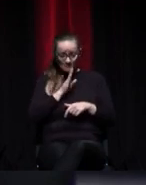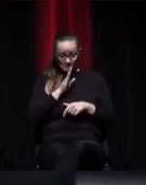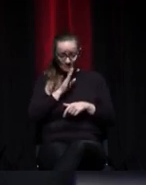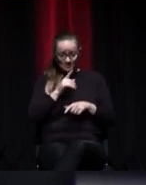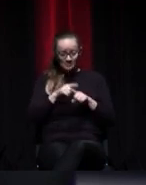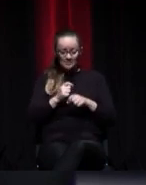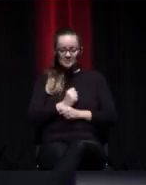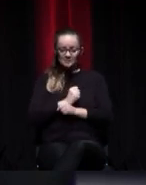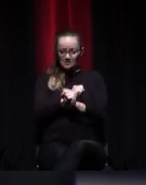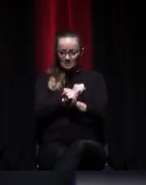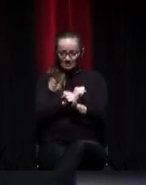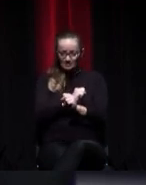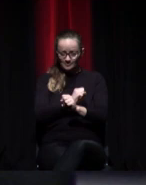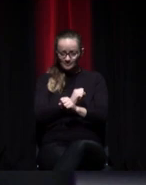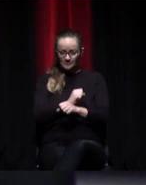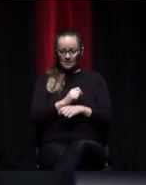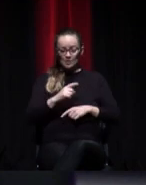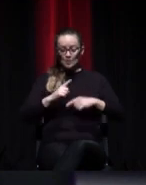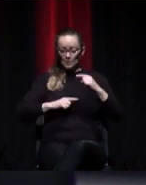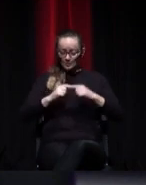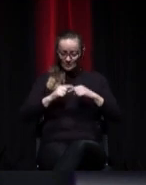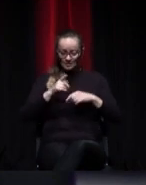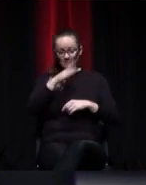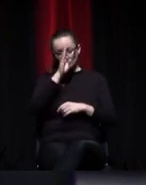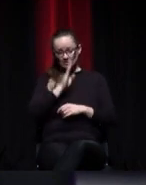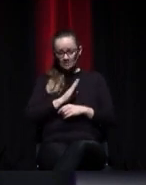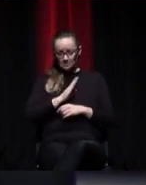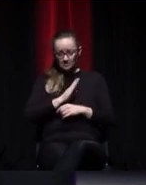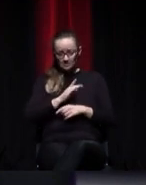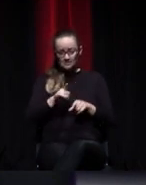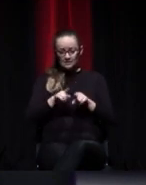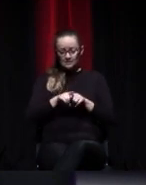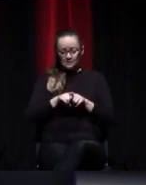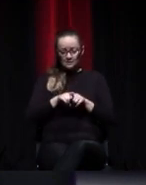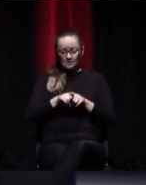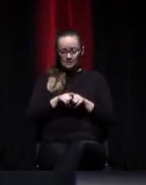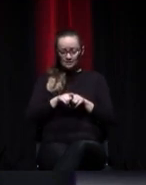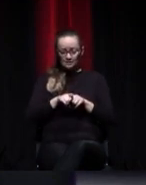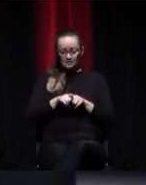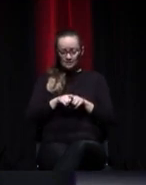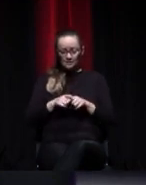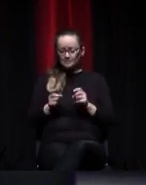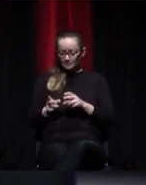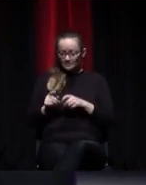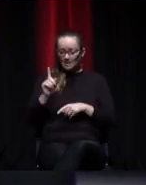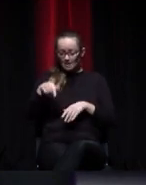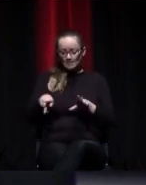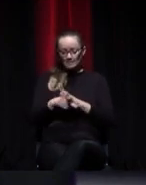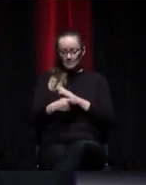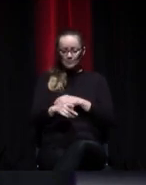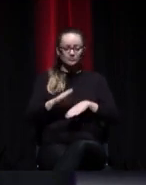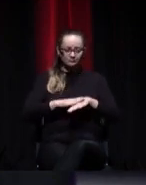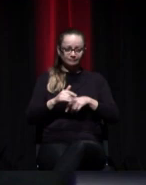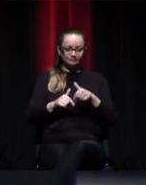The raw material is free and the merchandise is labor plus raw materials.